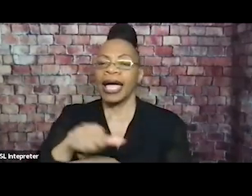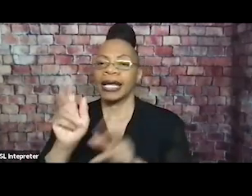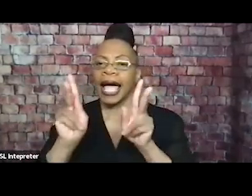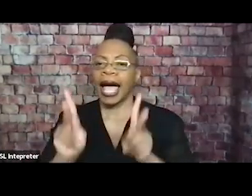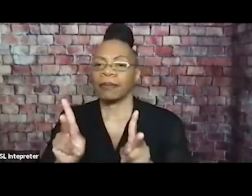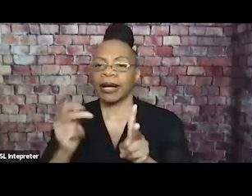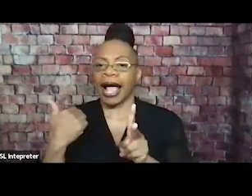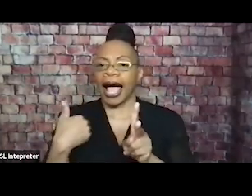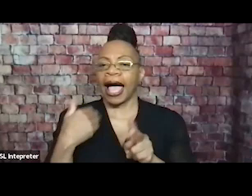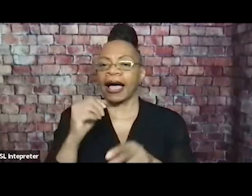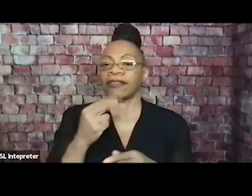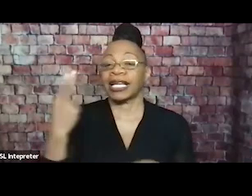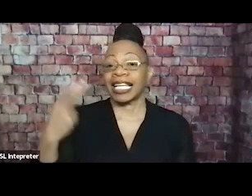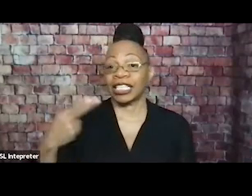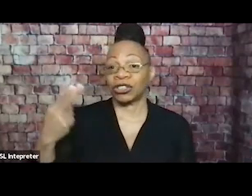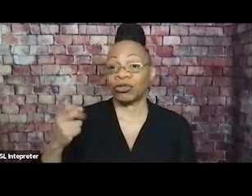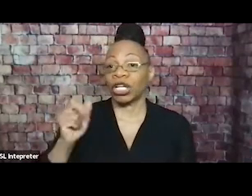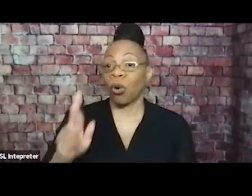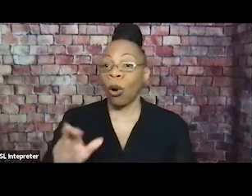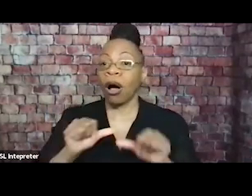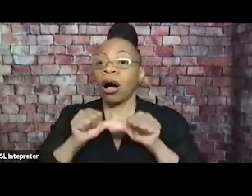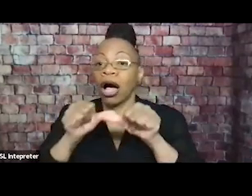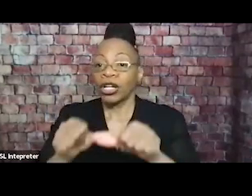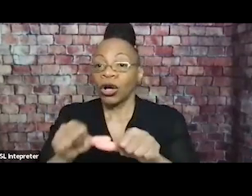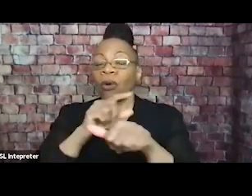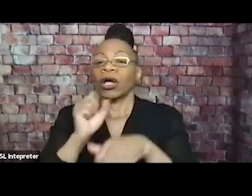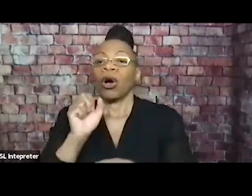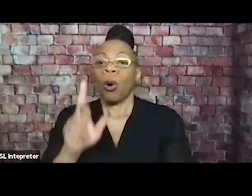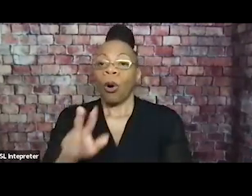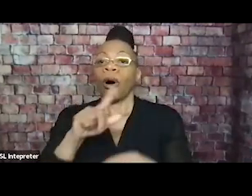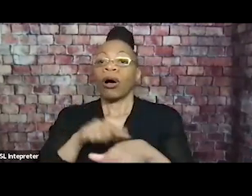or ongoing co-occurring substance use disorders.